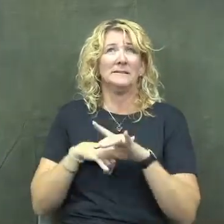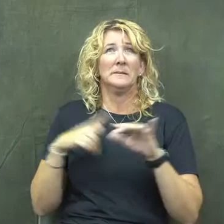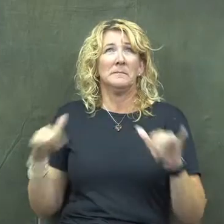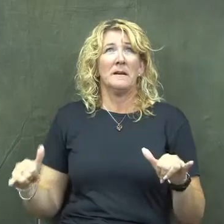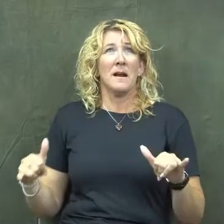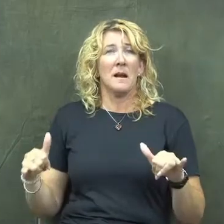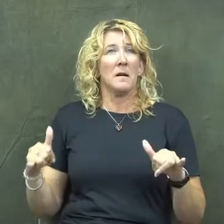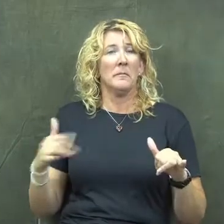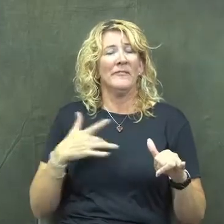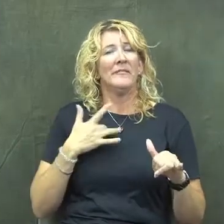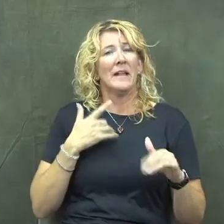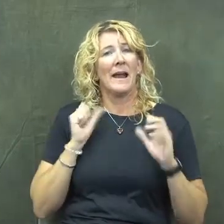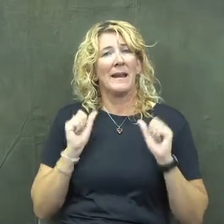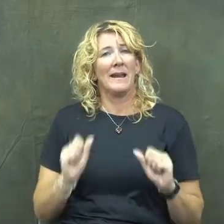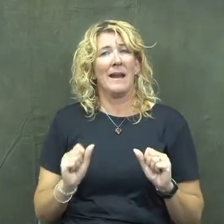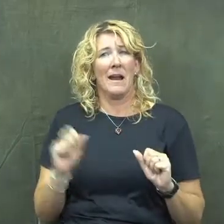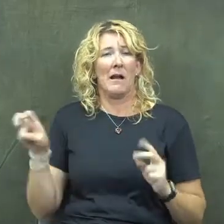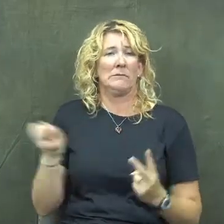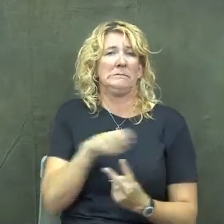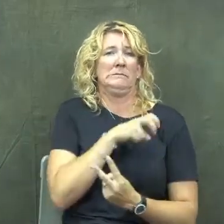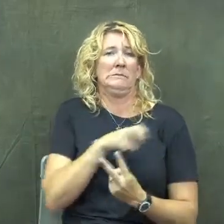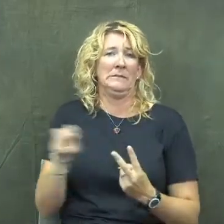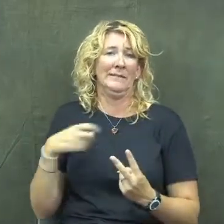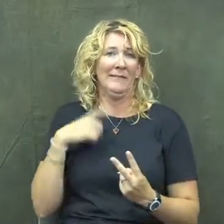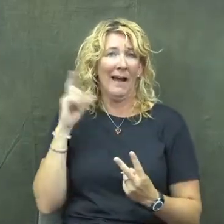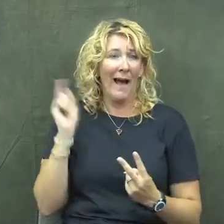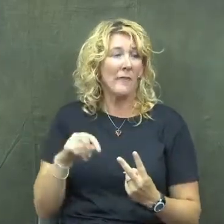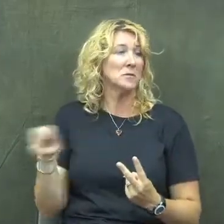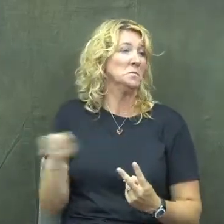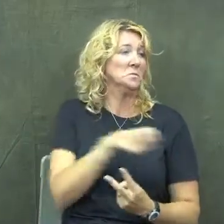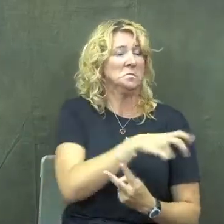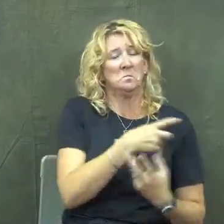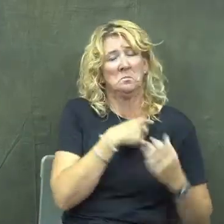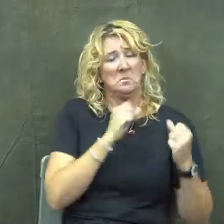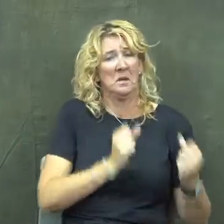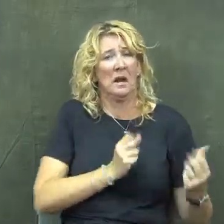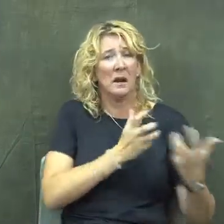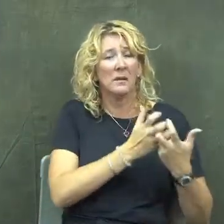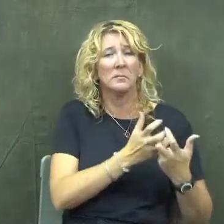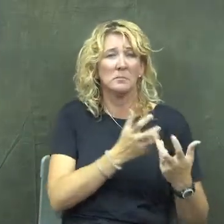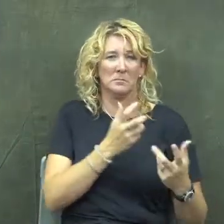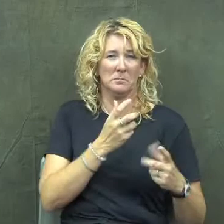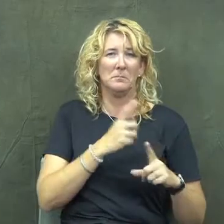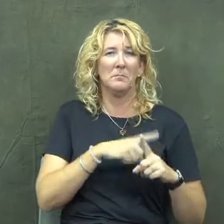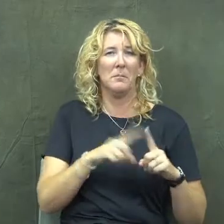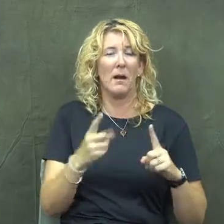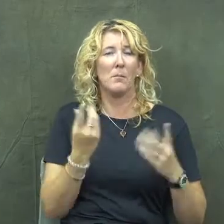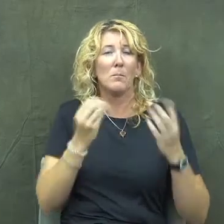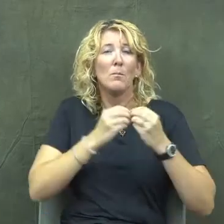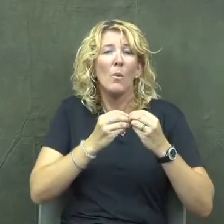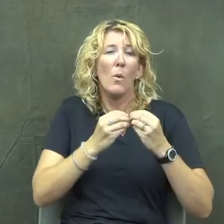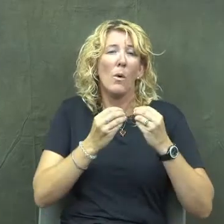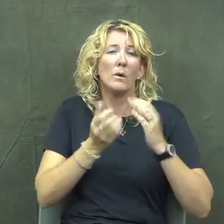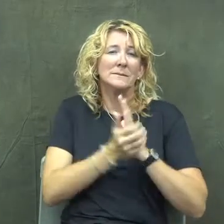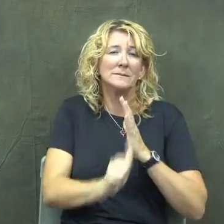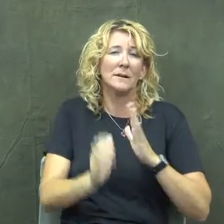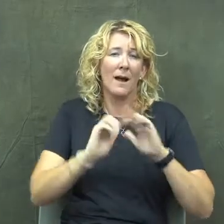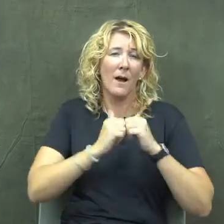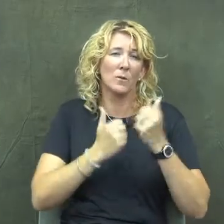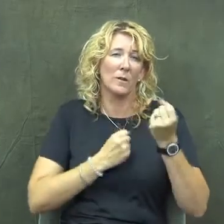and it was really awesome. I, at the same time, feel that I can switch back and forth from the hearing to deaf world,